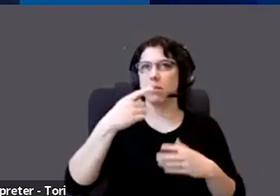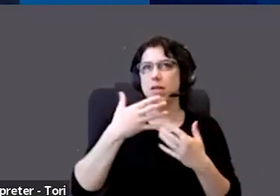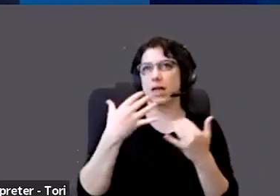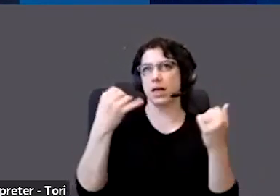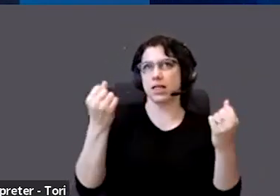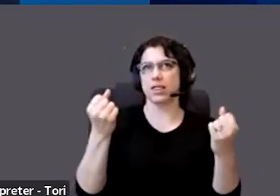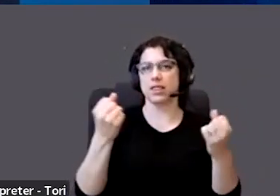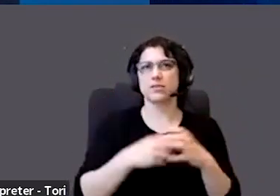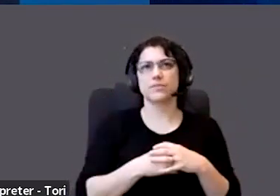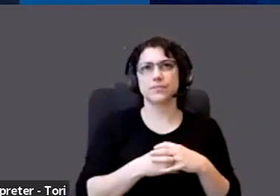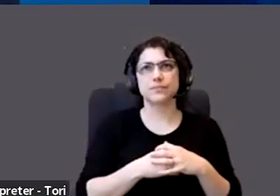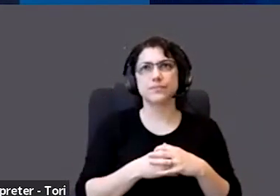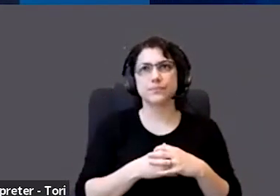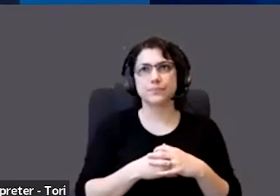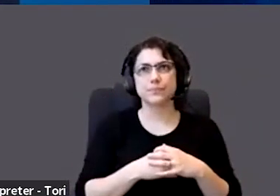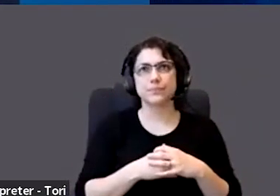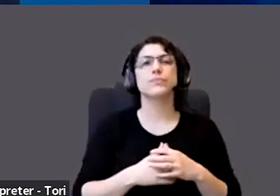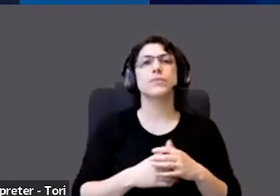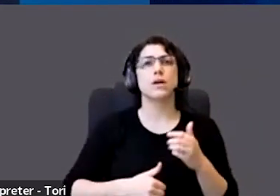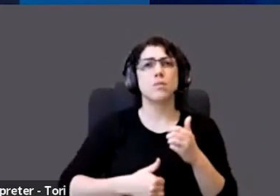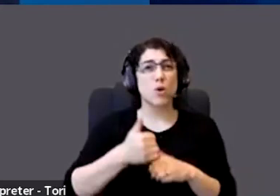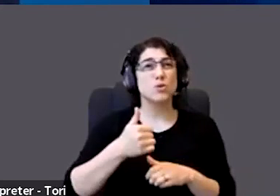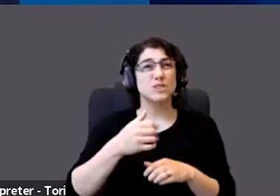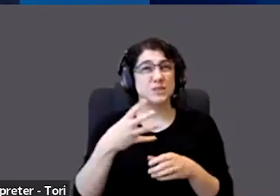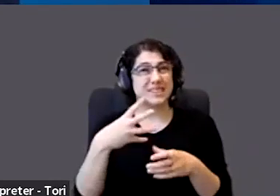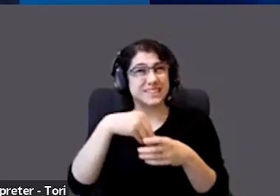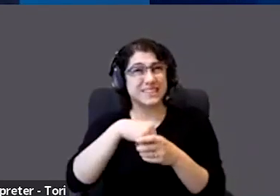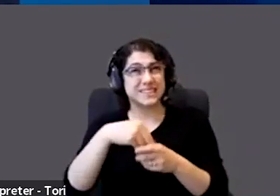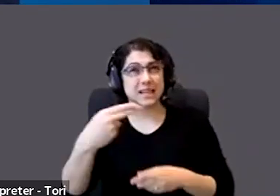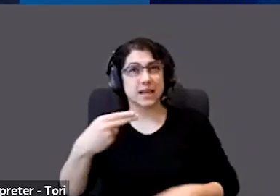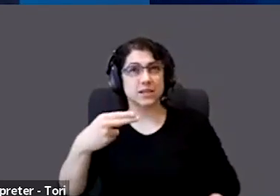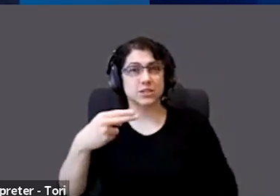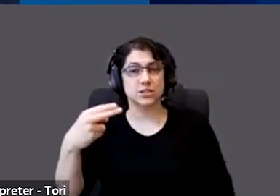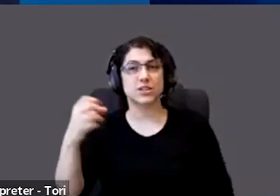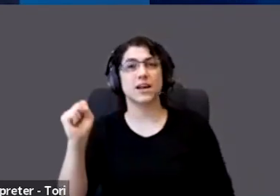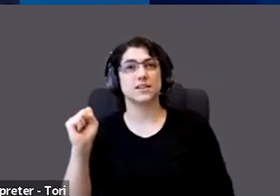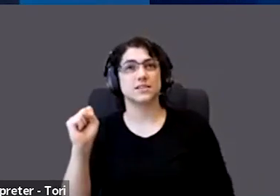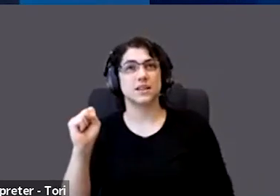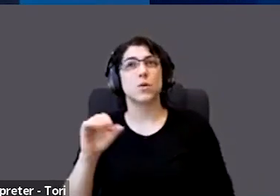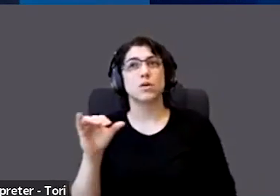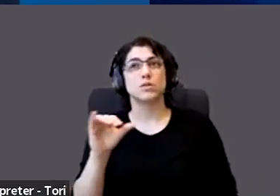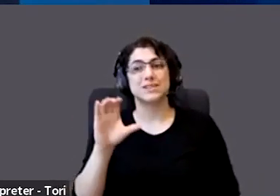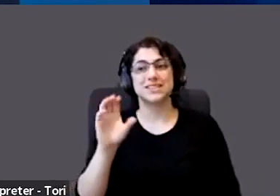most of our efforts have been within HHS. I'm working closely now with CMS on some of the capabilities